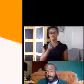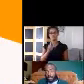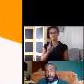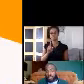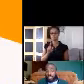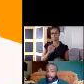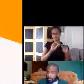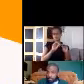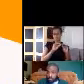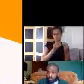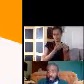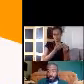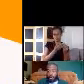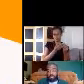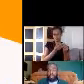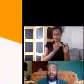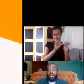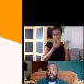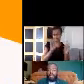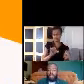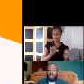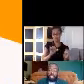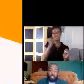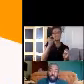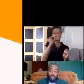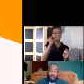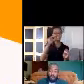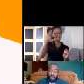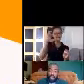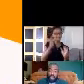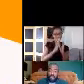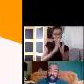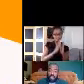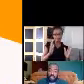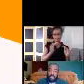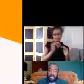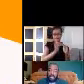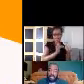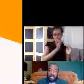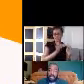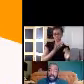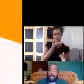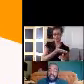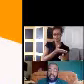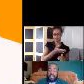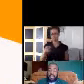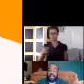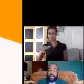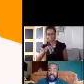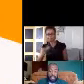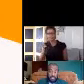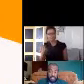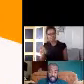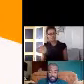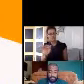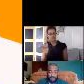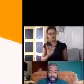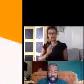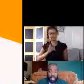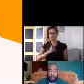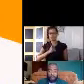when it comes to the onion, but also in our interpersonal lives and, and in our systems,